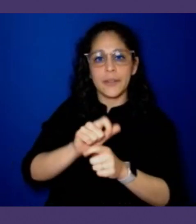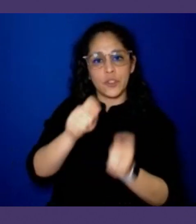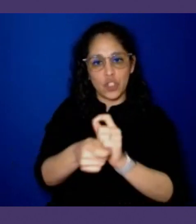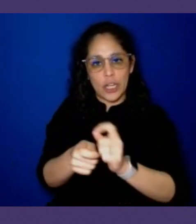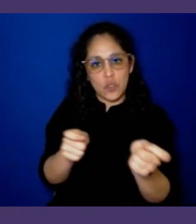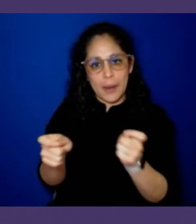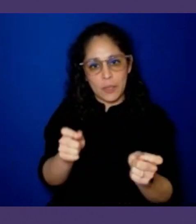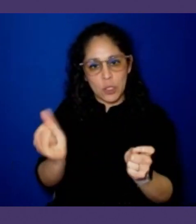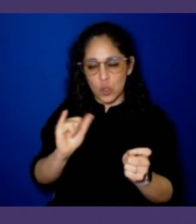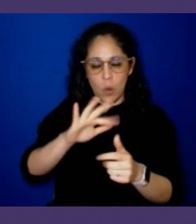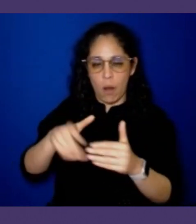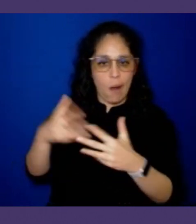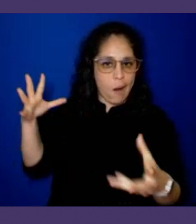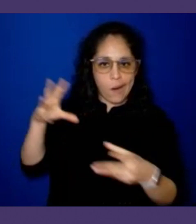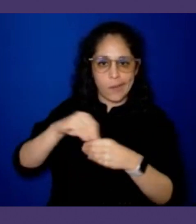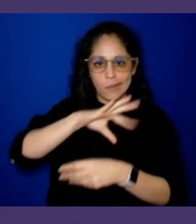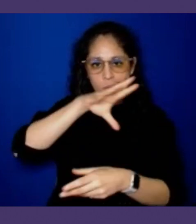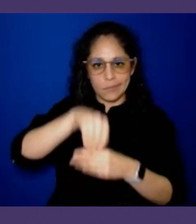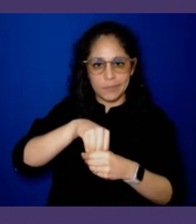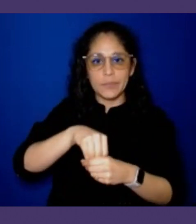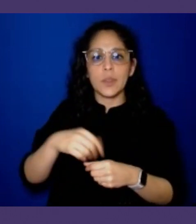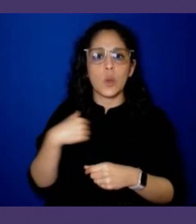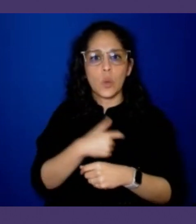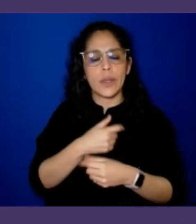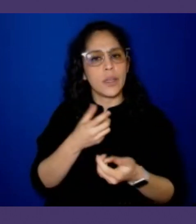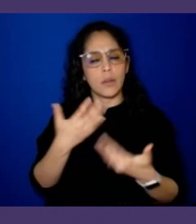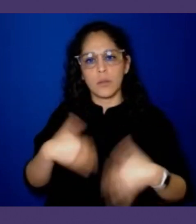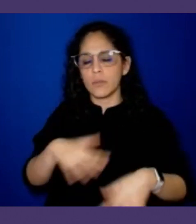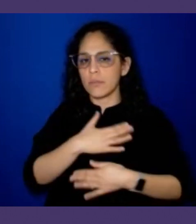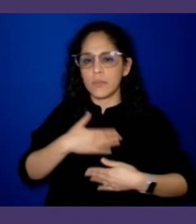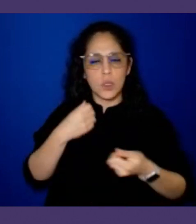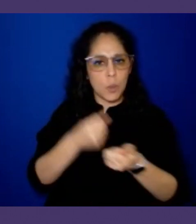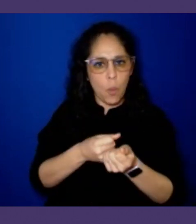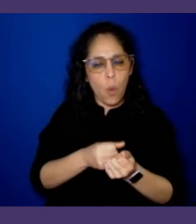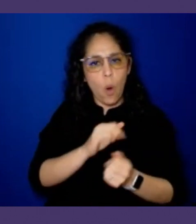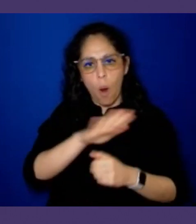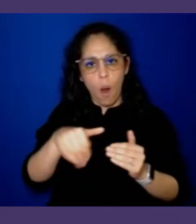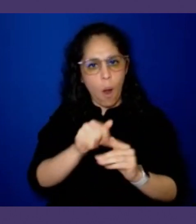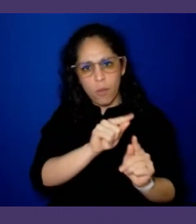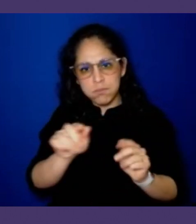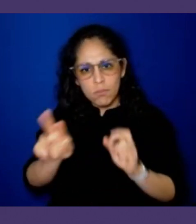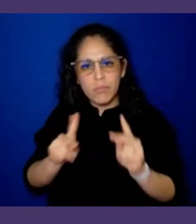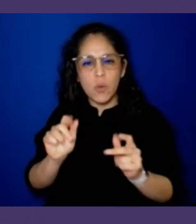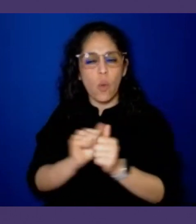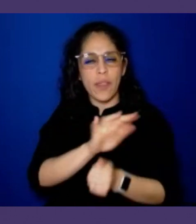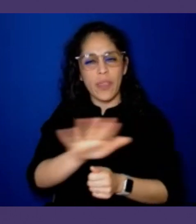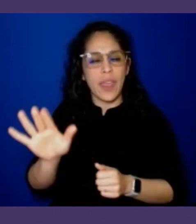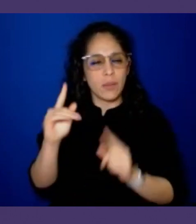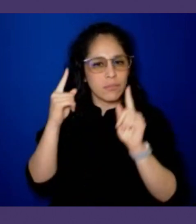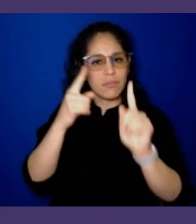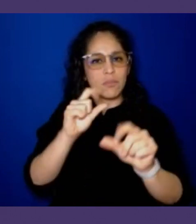We're really pleased to support all of those people in their work. As far as lived experience goes,